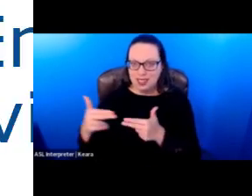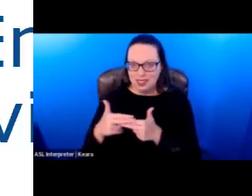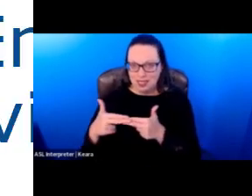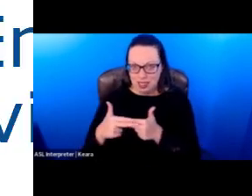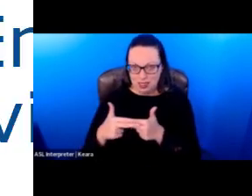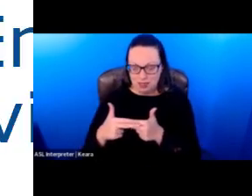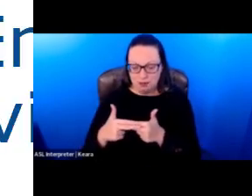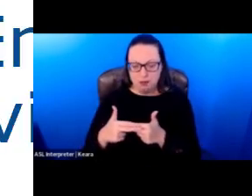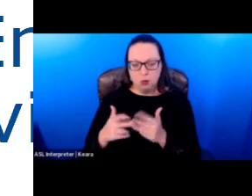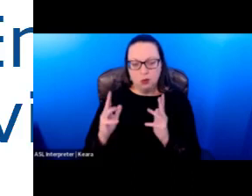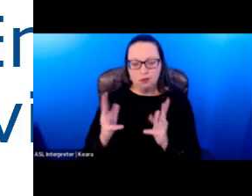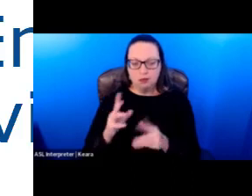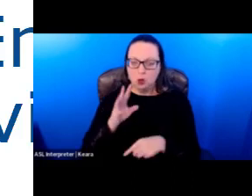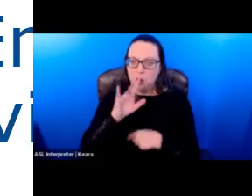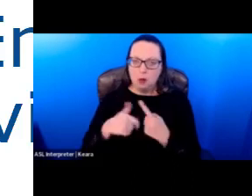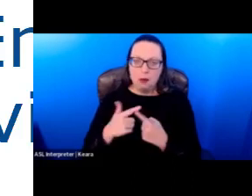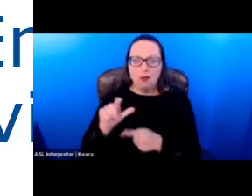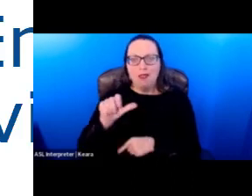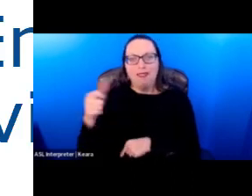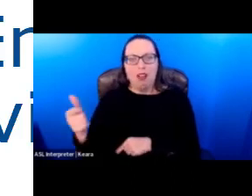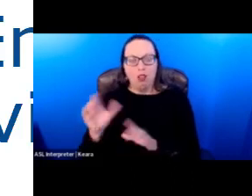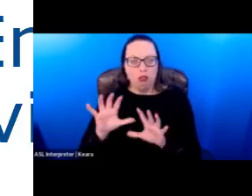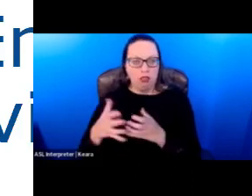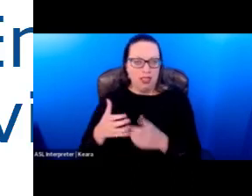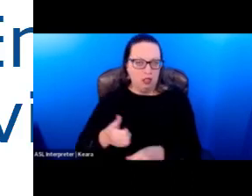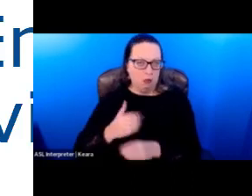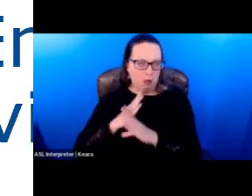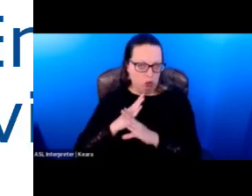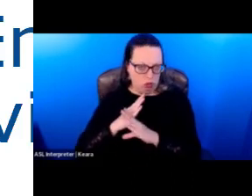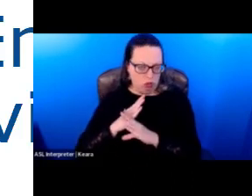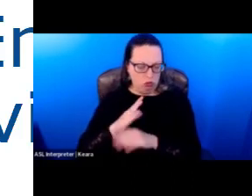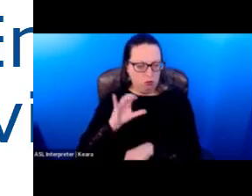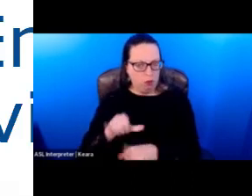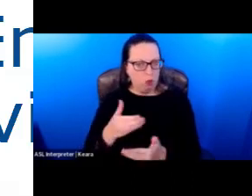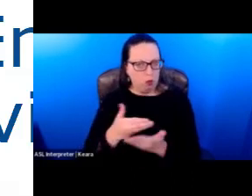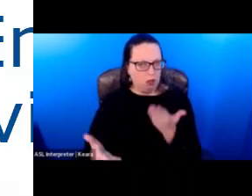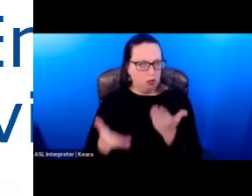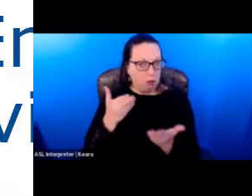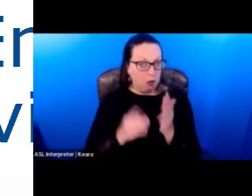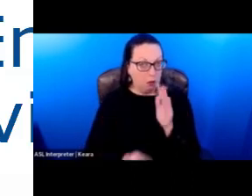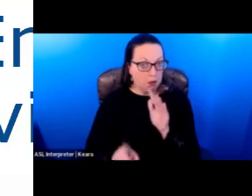about another kind of set of barriers. And these are barriers that may come up with community